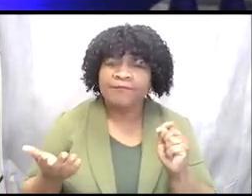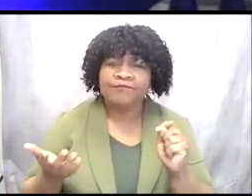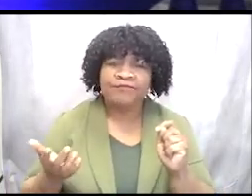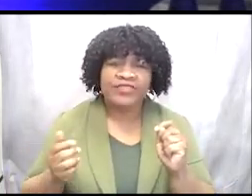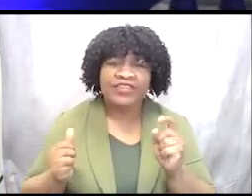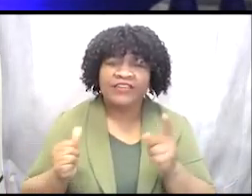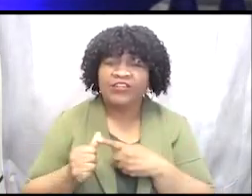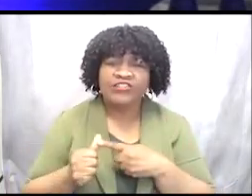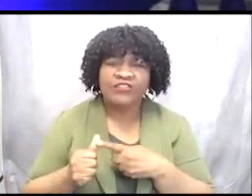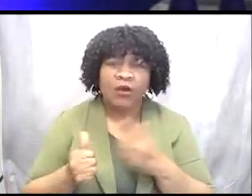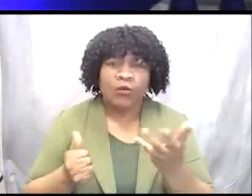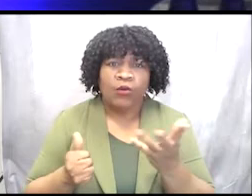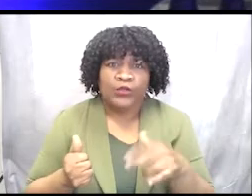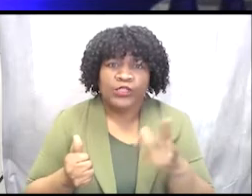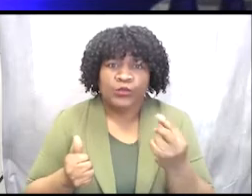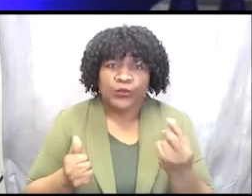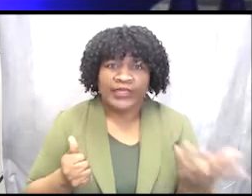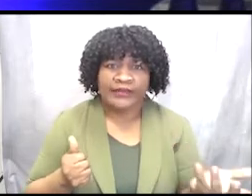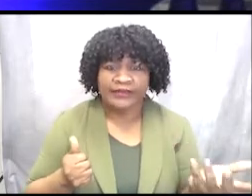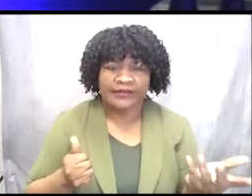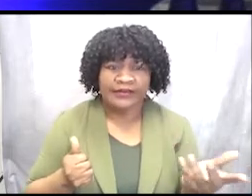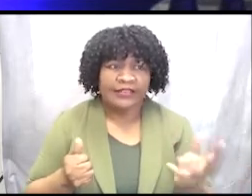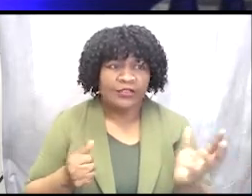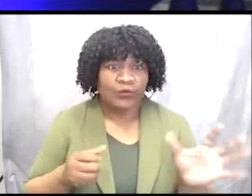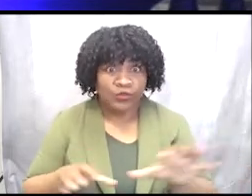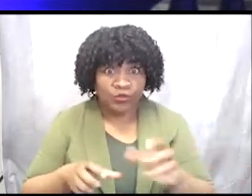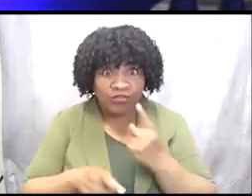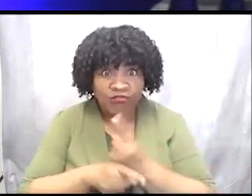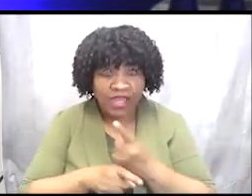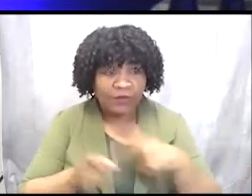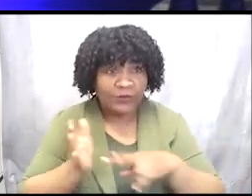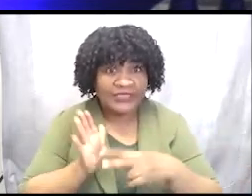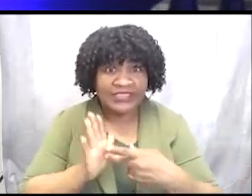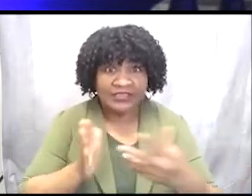first of all, what are we doing? Are we getting it right in terms of what we intend to do,